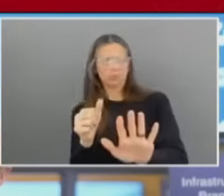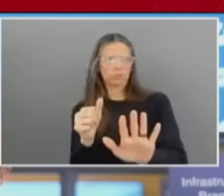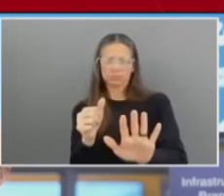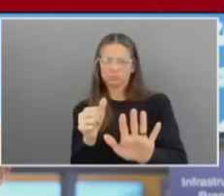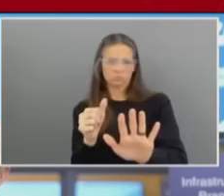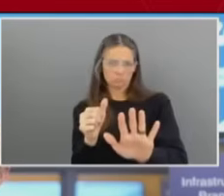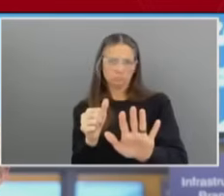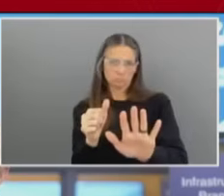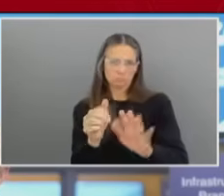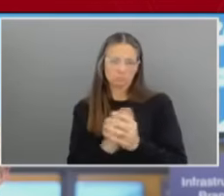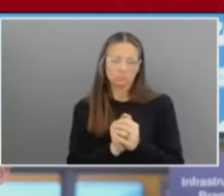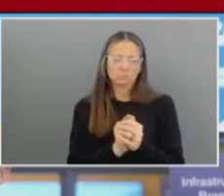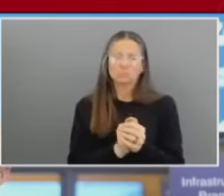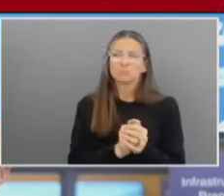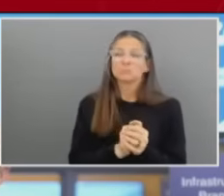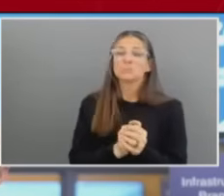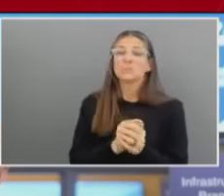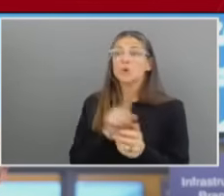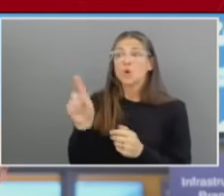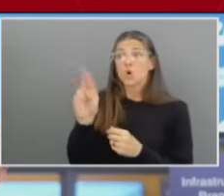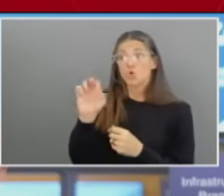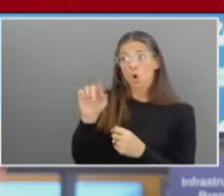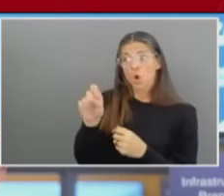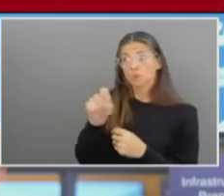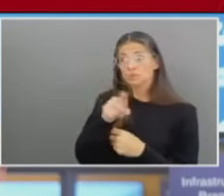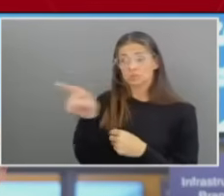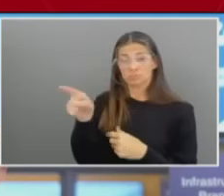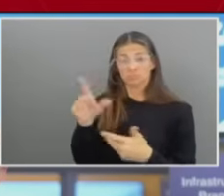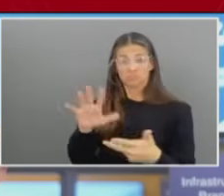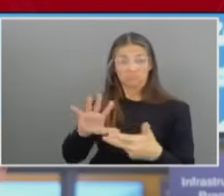AND ALSO, THEY SAY AVOID UNNECESSARY TRAVEL.